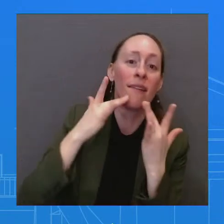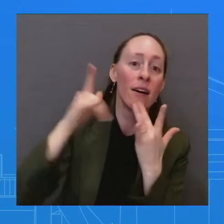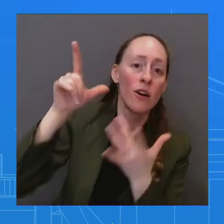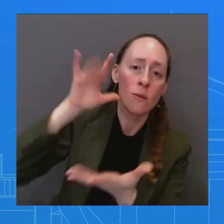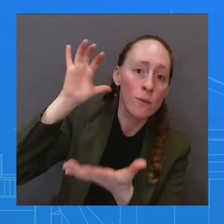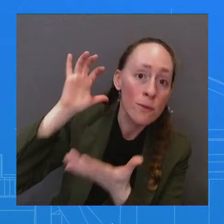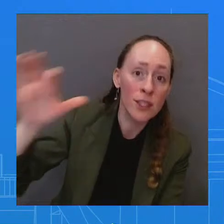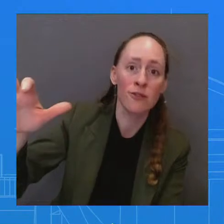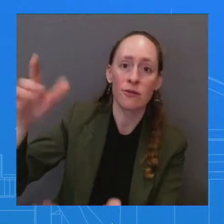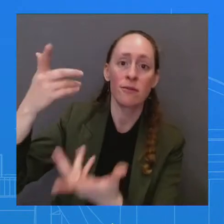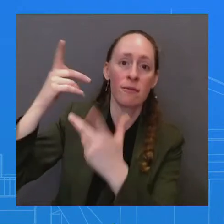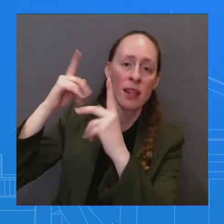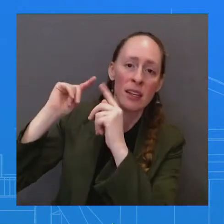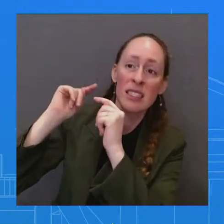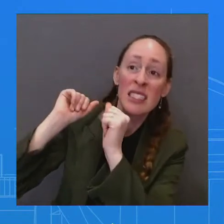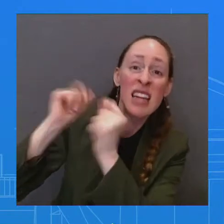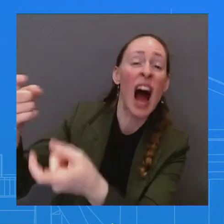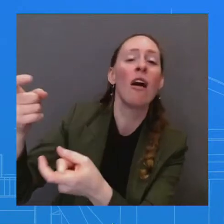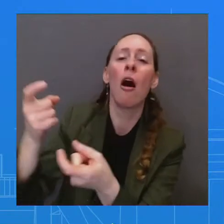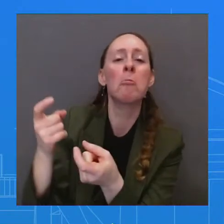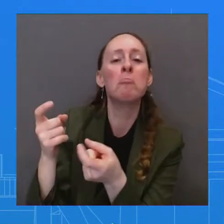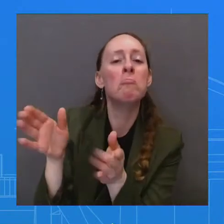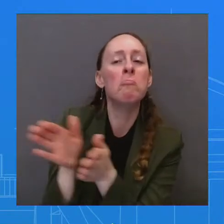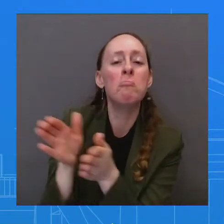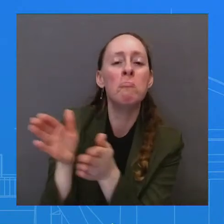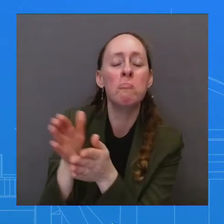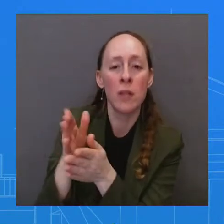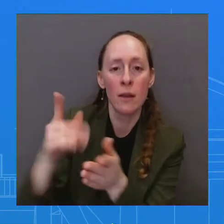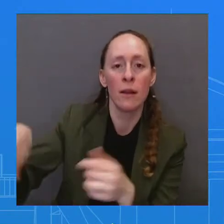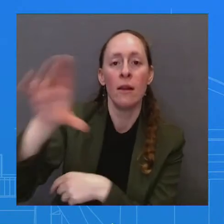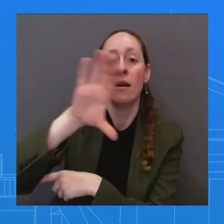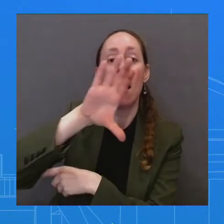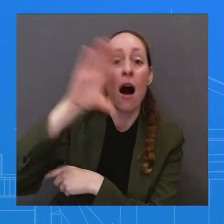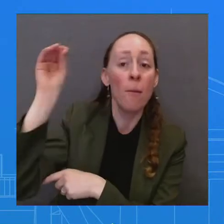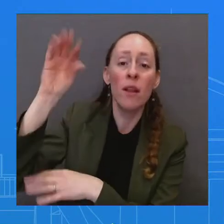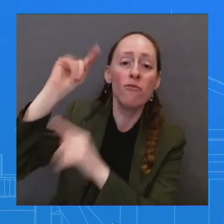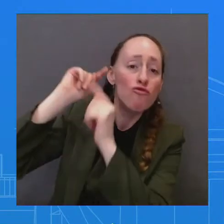He's lowering costs for hardworking families, not for millionaires and billionaires.